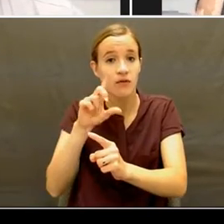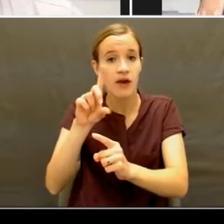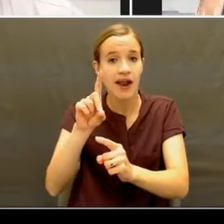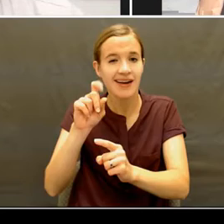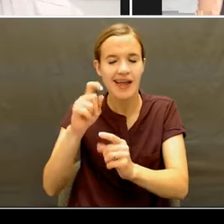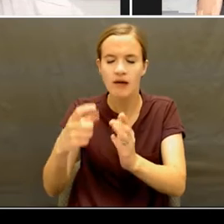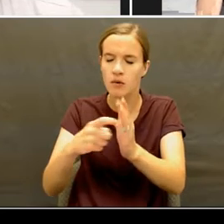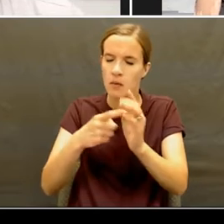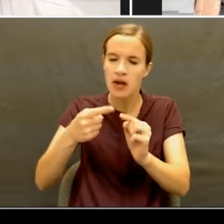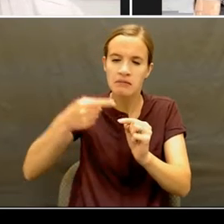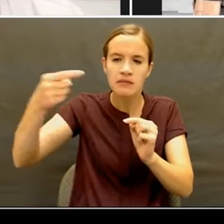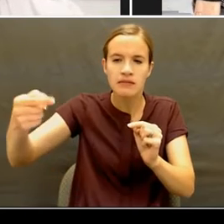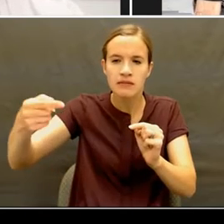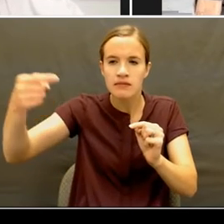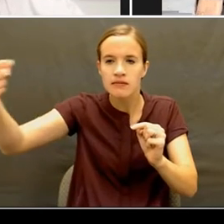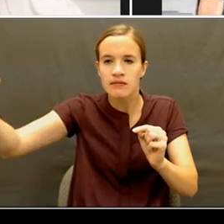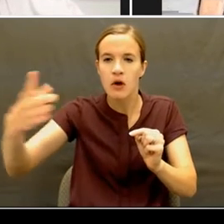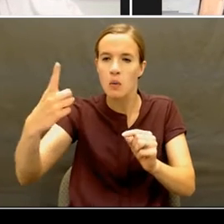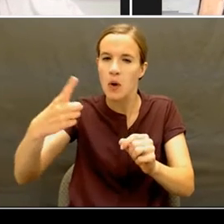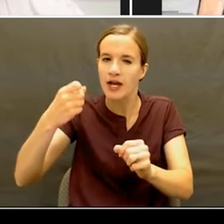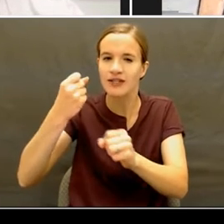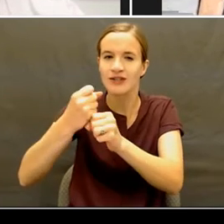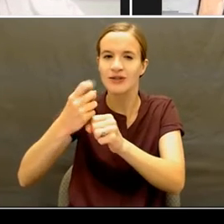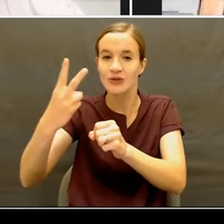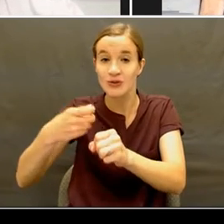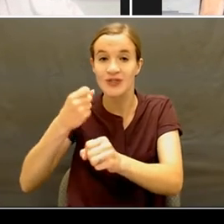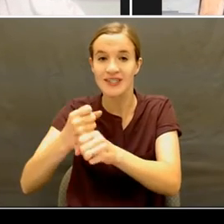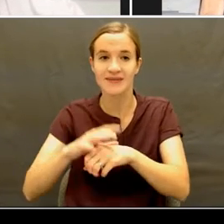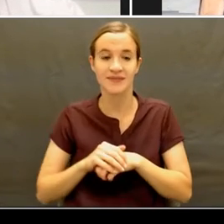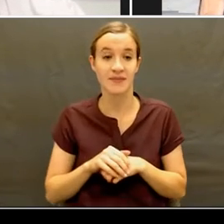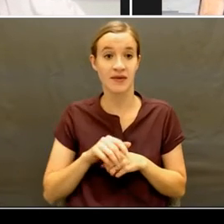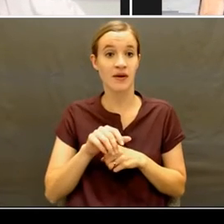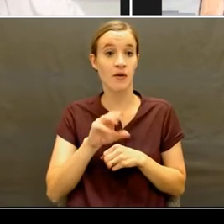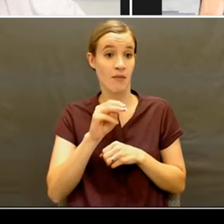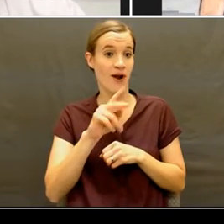Mark: Yeah we've got a couple of photos about that. I think one of the ones we've included is a